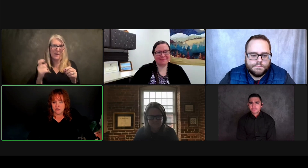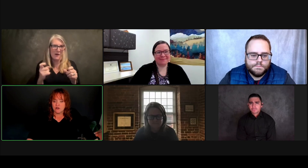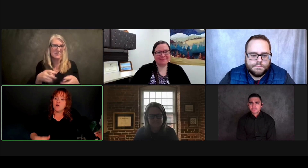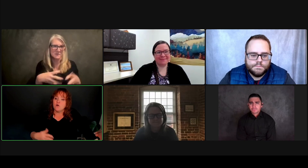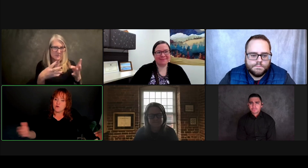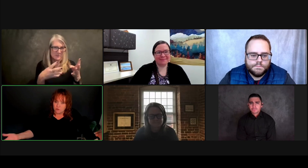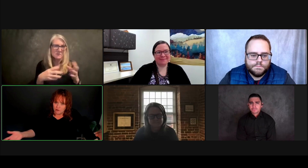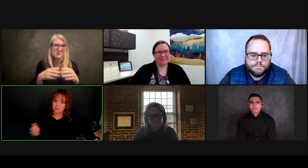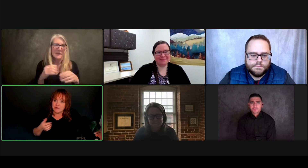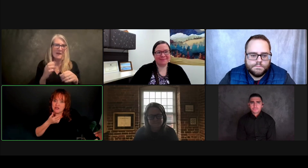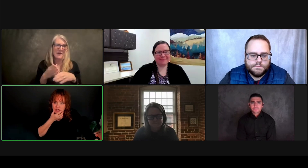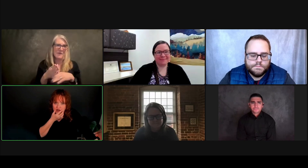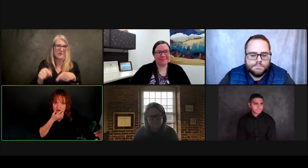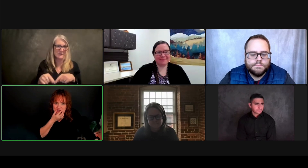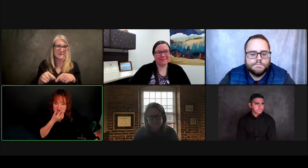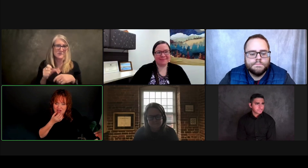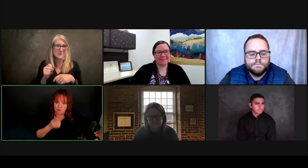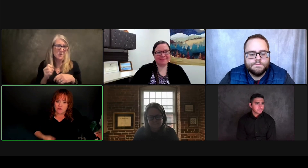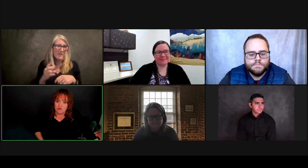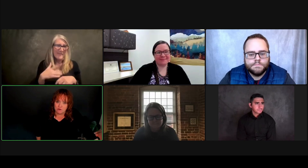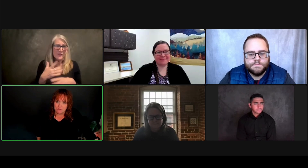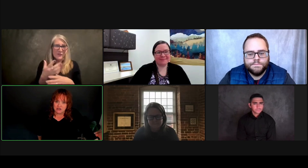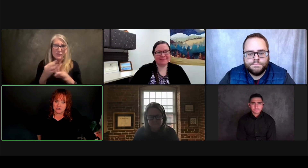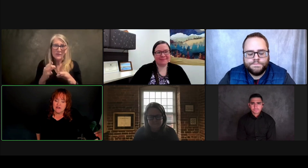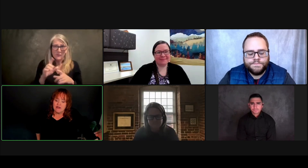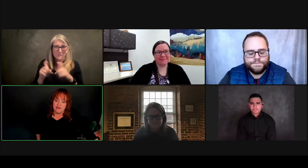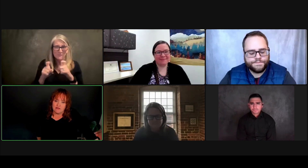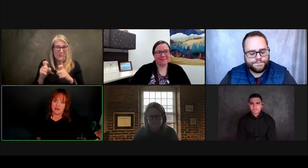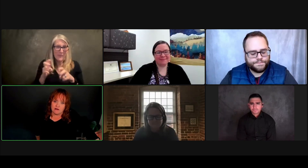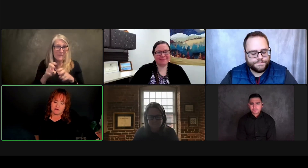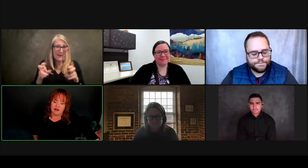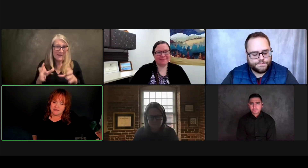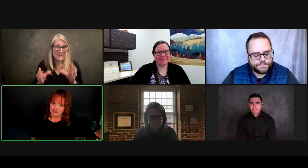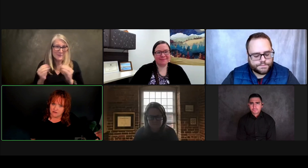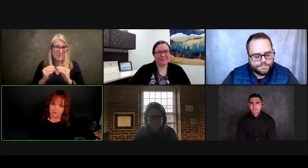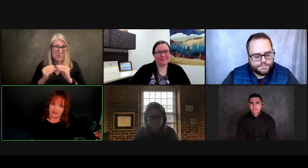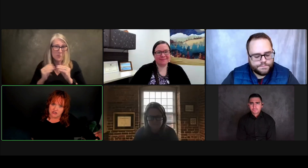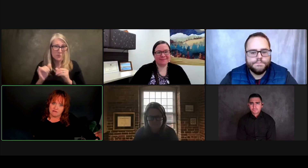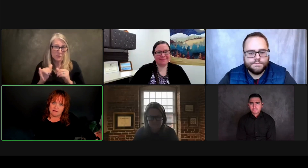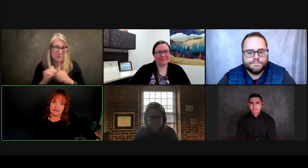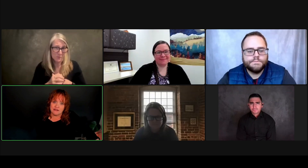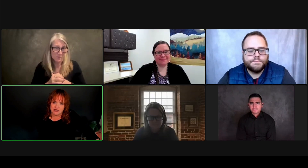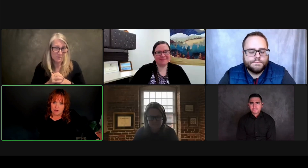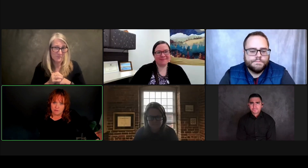we will be sharing, with their permission, their contact information in the chat box.